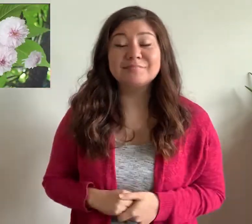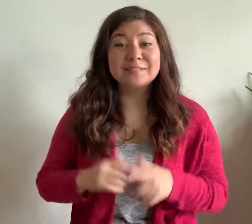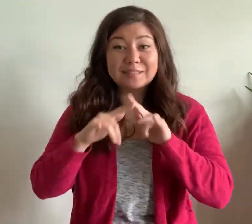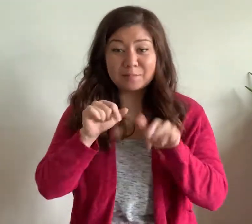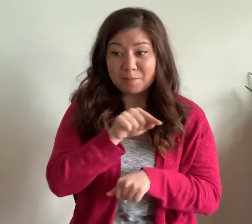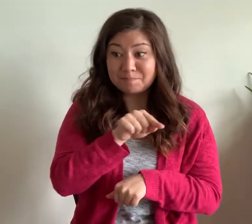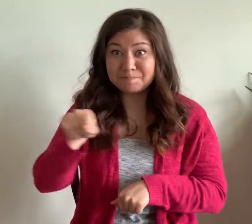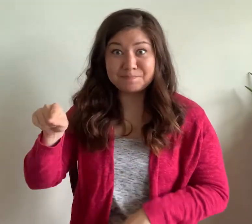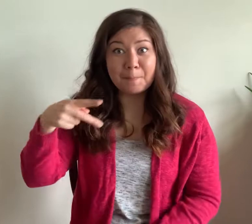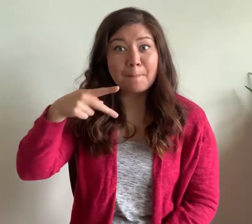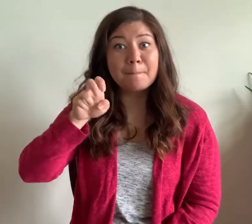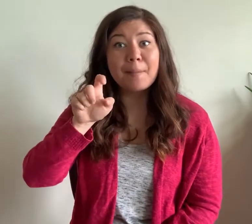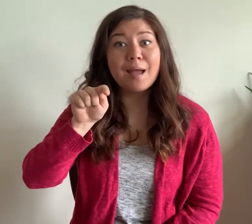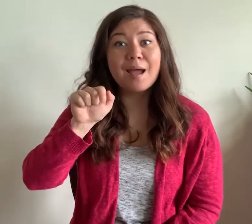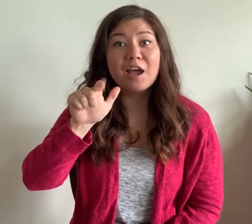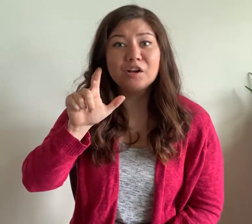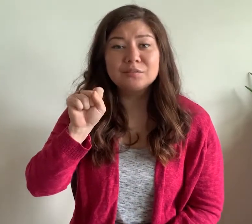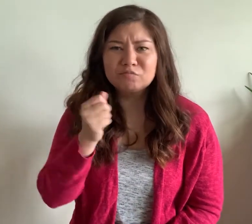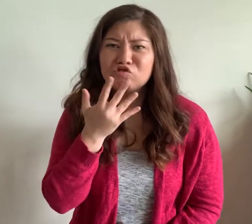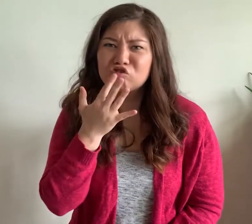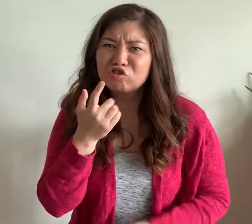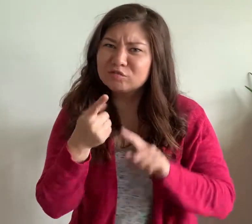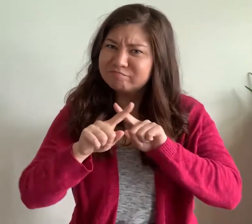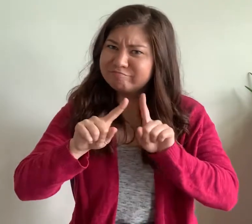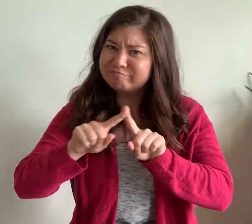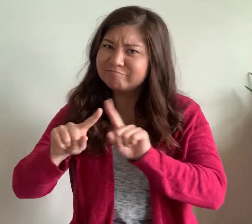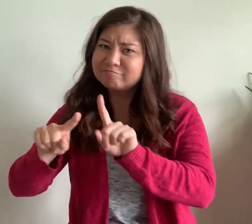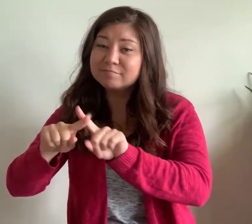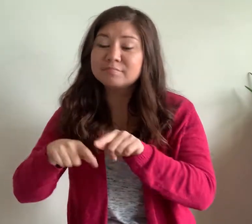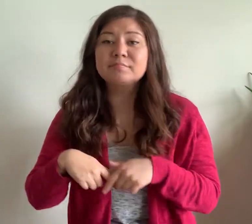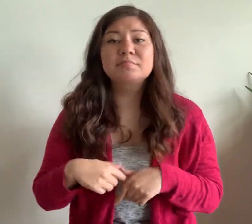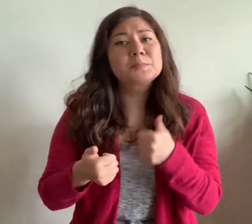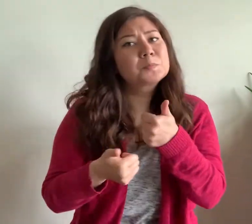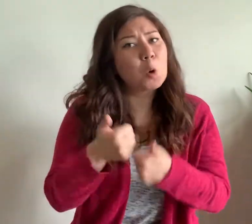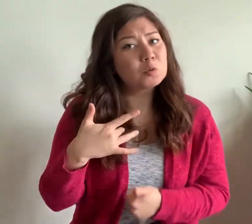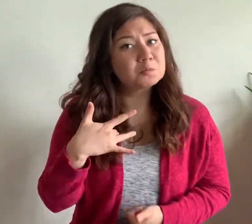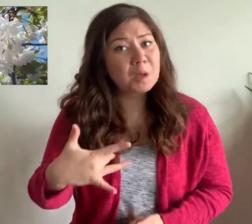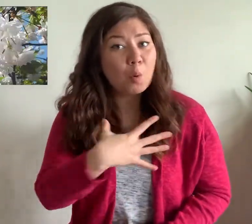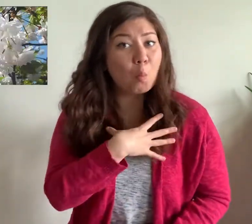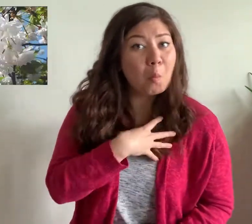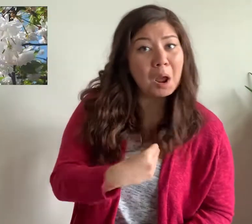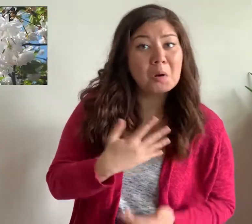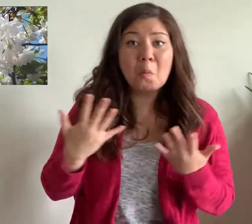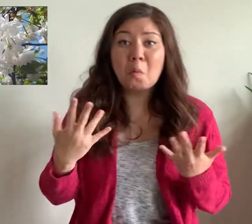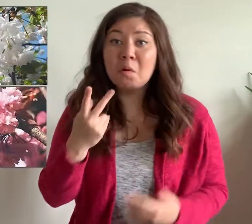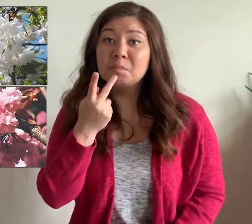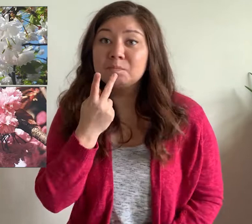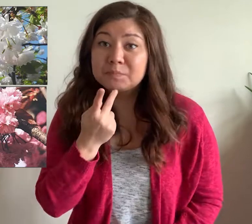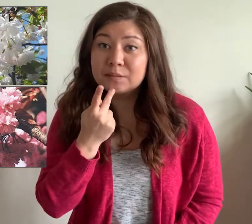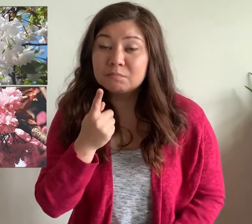The colors of the flowers also vary, some varieties produce white flowers, other pink,